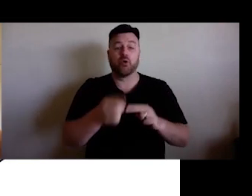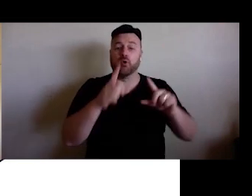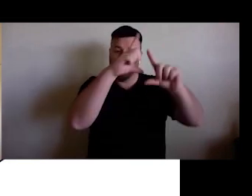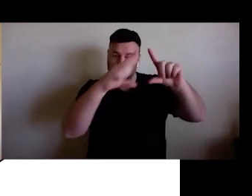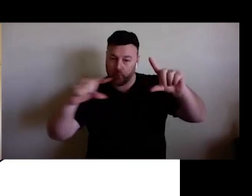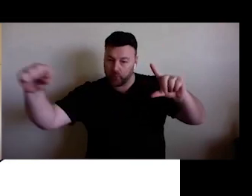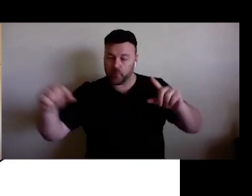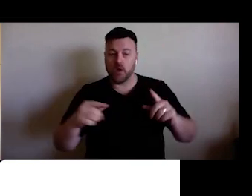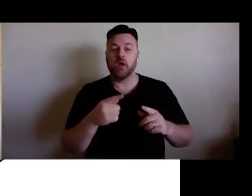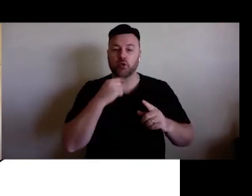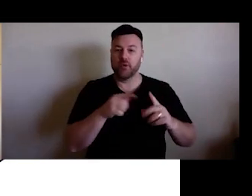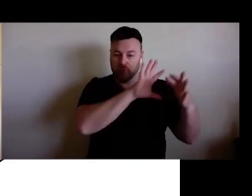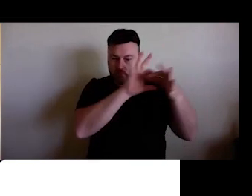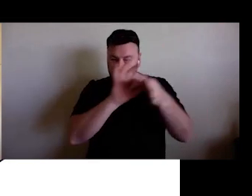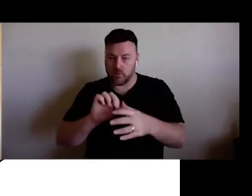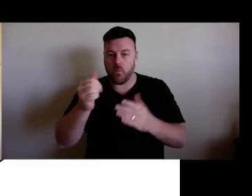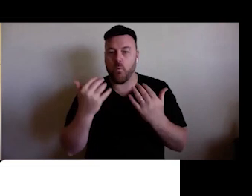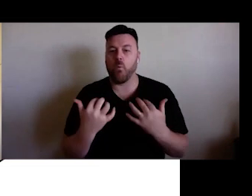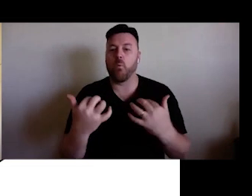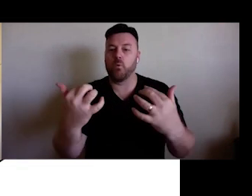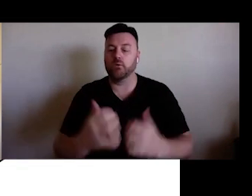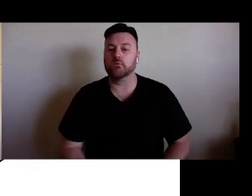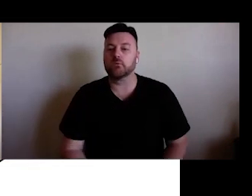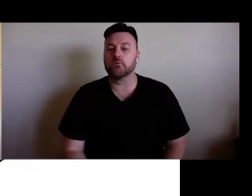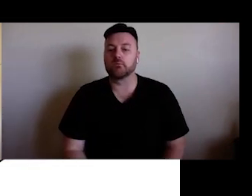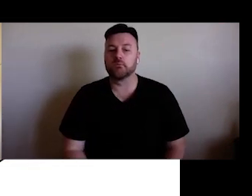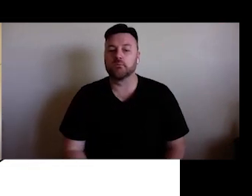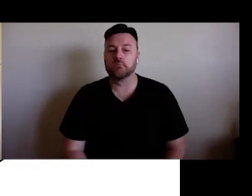Because what they will give you is your kind of high-value transaction